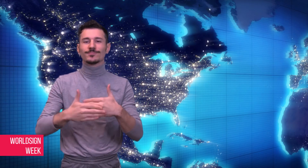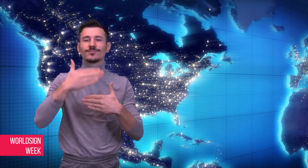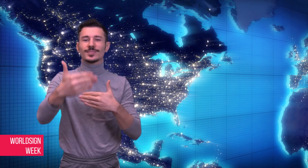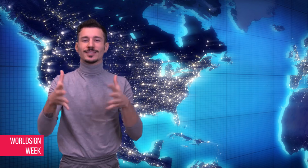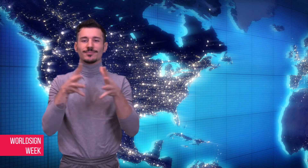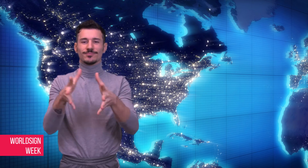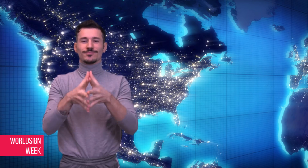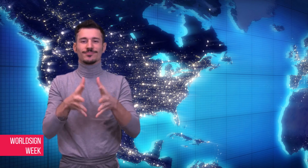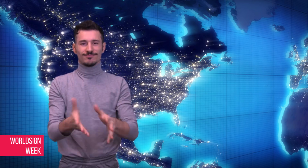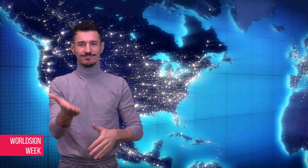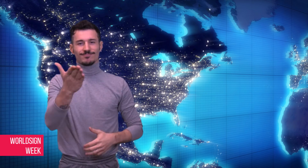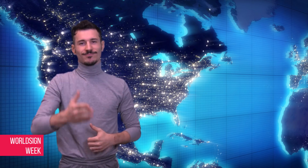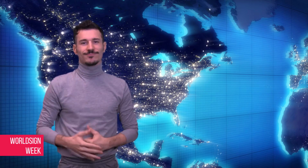Now, let’s go to next story.